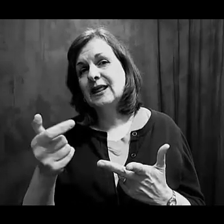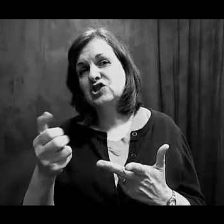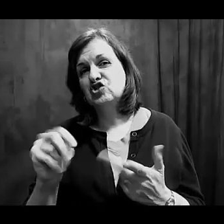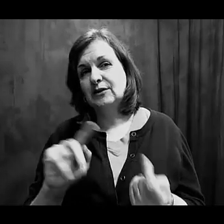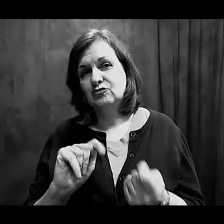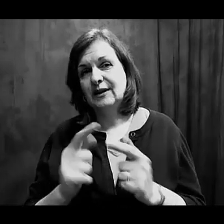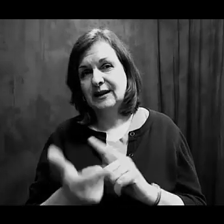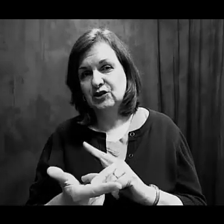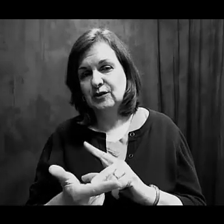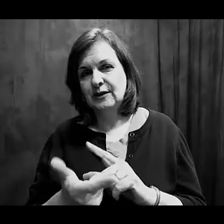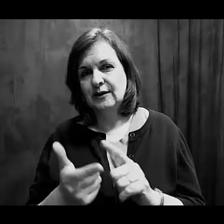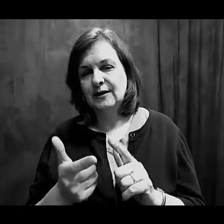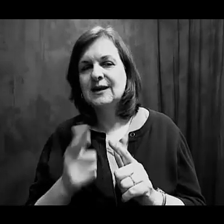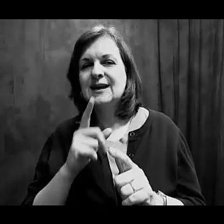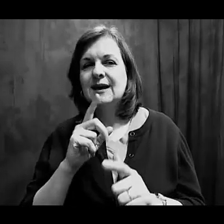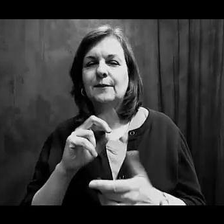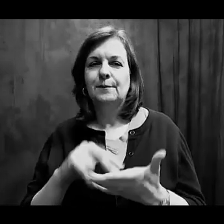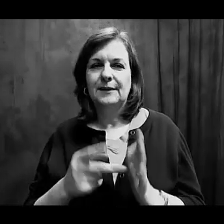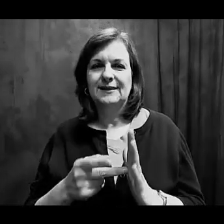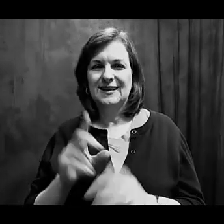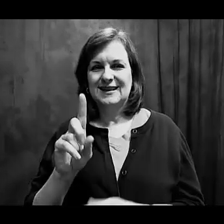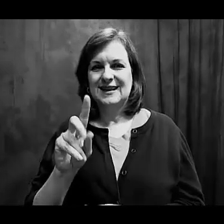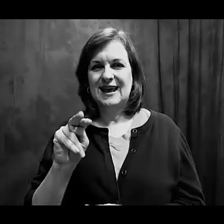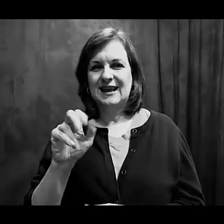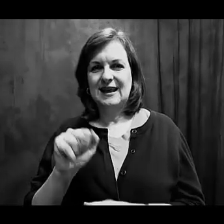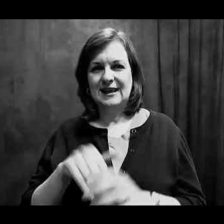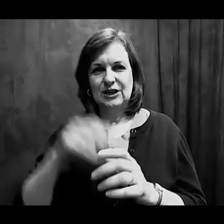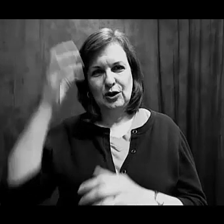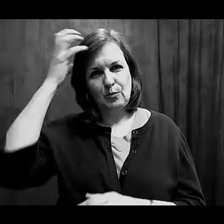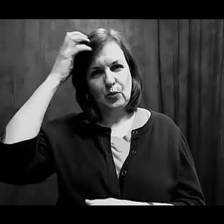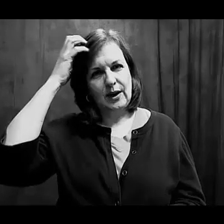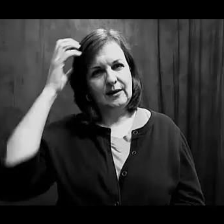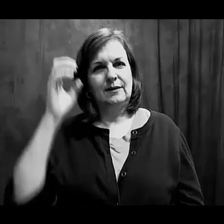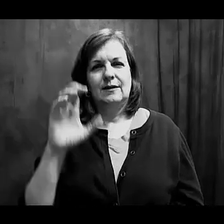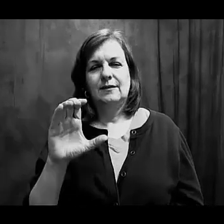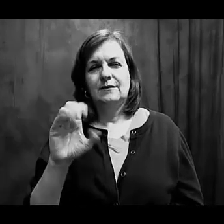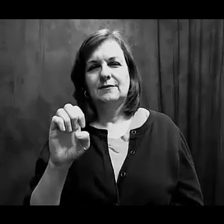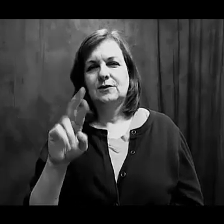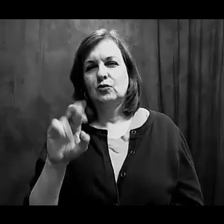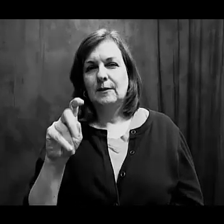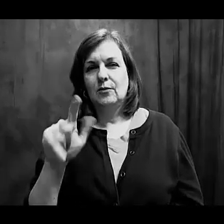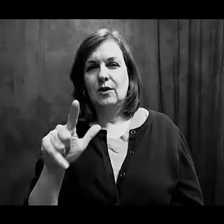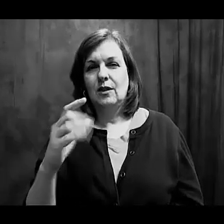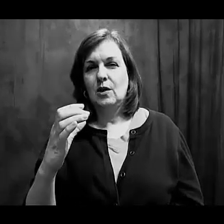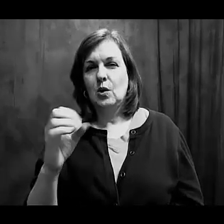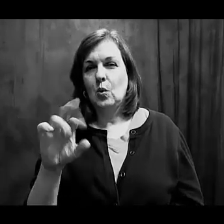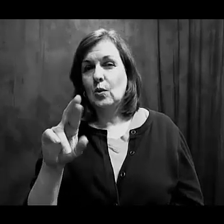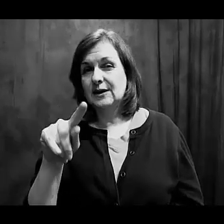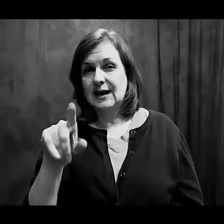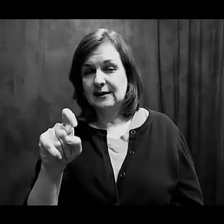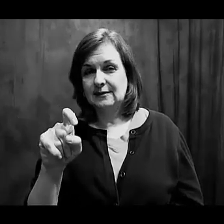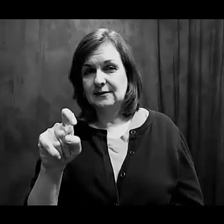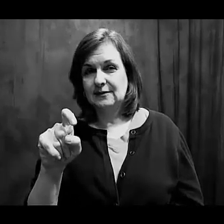the DNA in your cerebral cortex